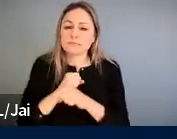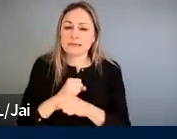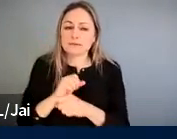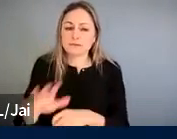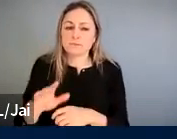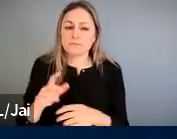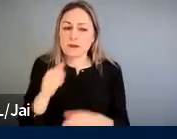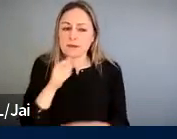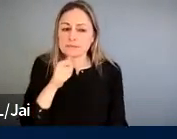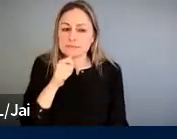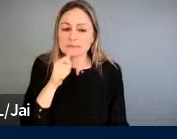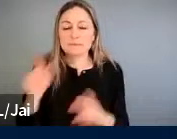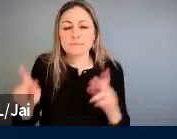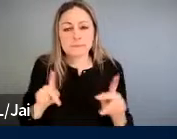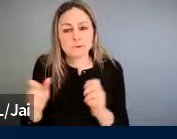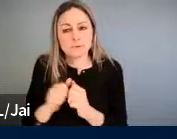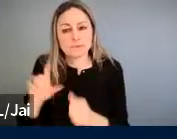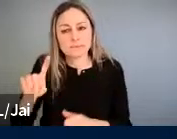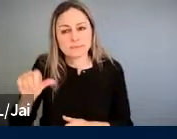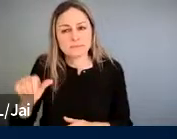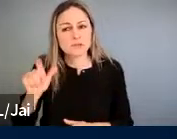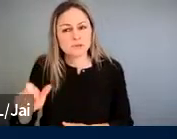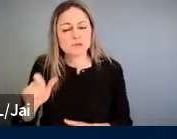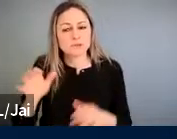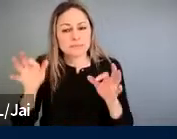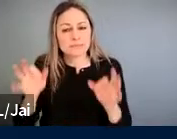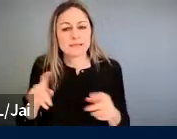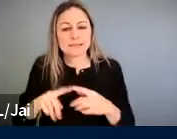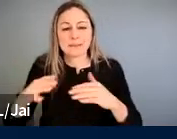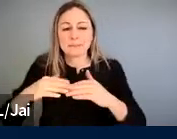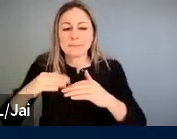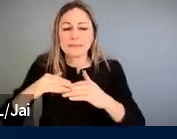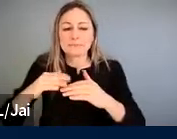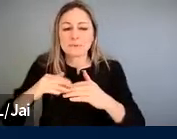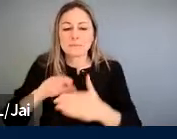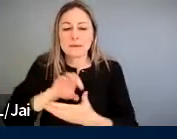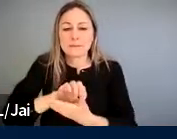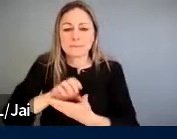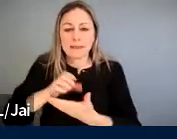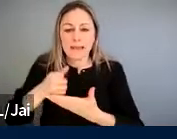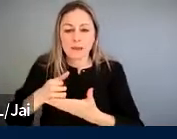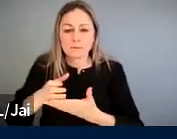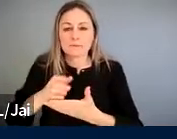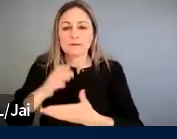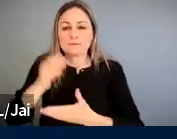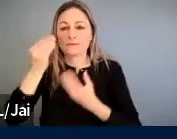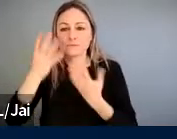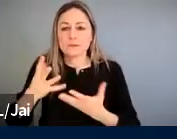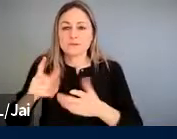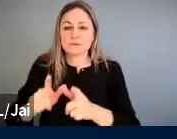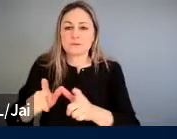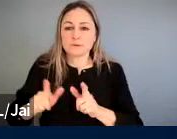should consider opting into the minimum amount available of information and location sharing